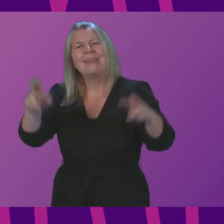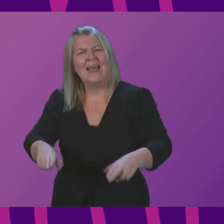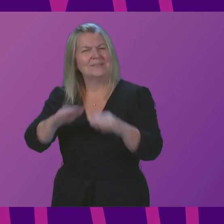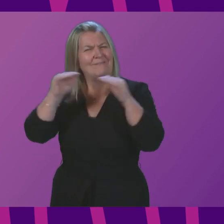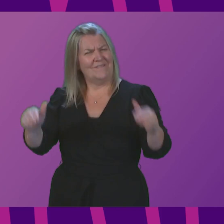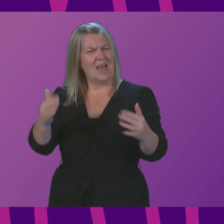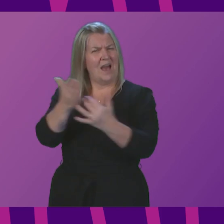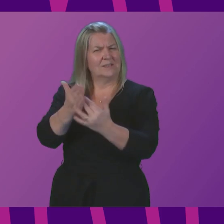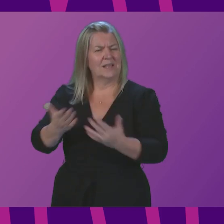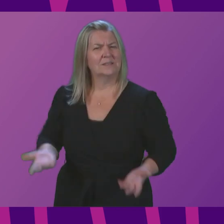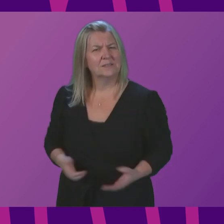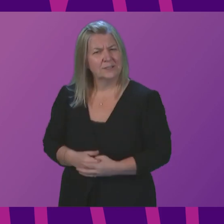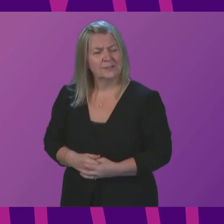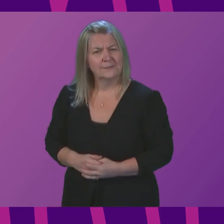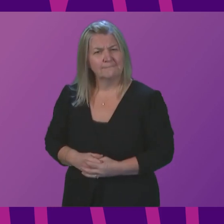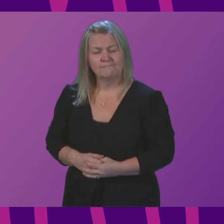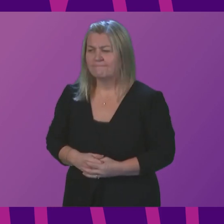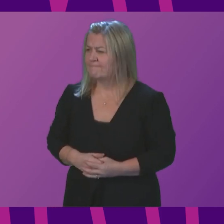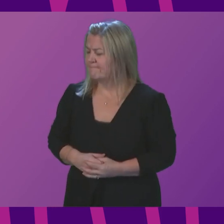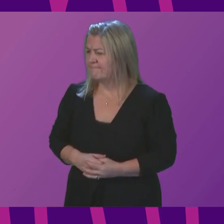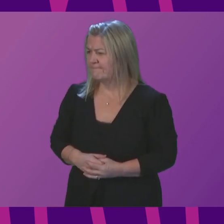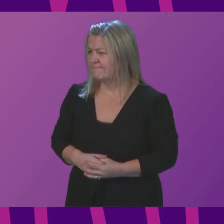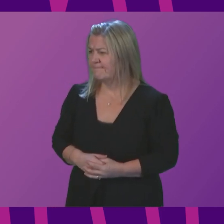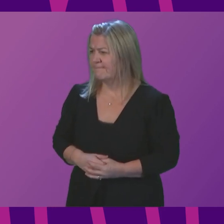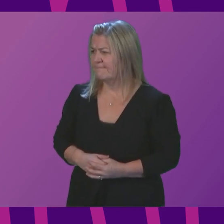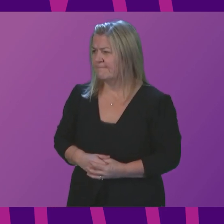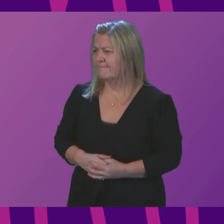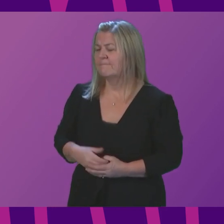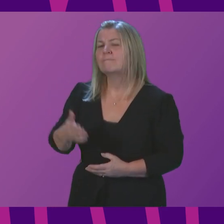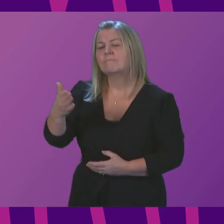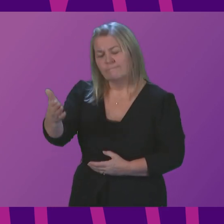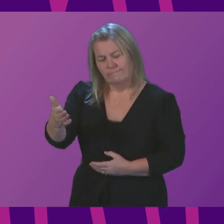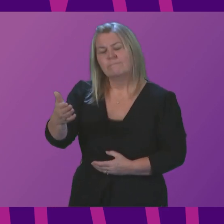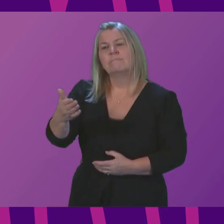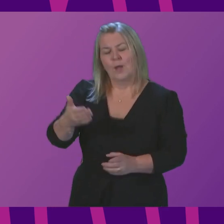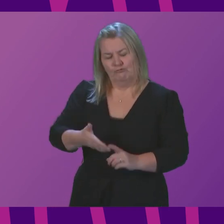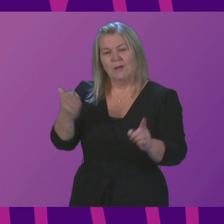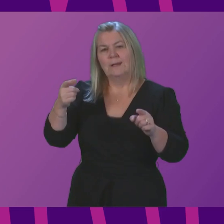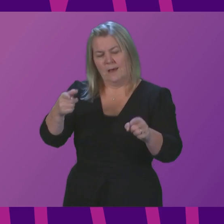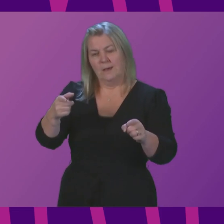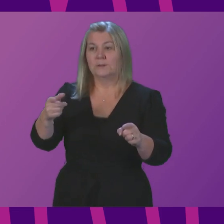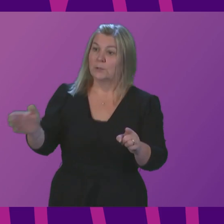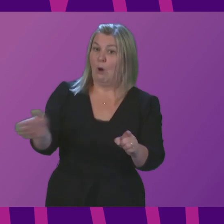First, we have to recognise what Maggie Chapman has outlined. All women suffer sexism and